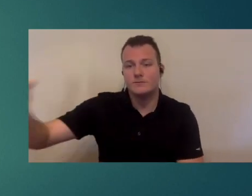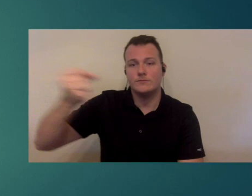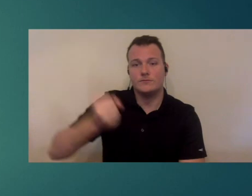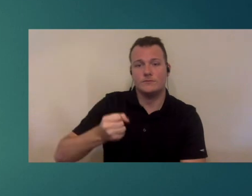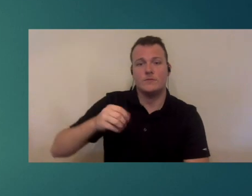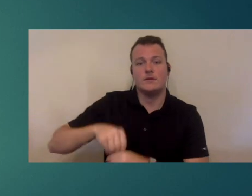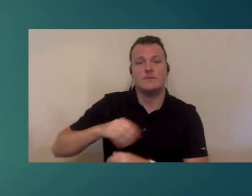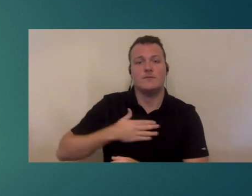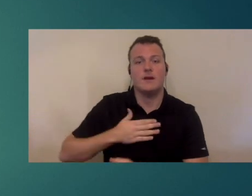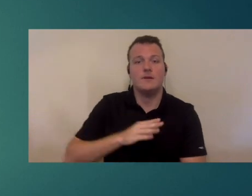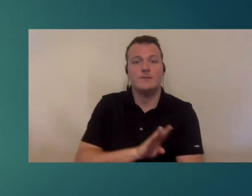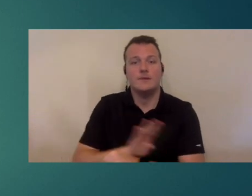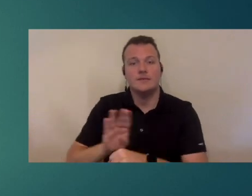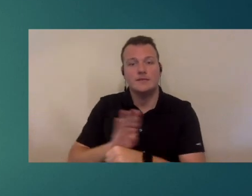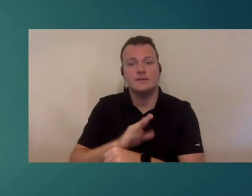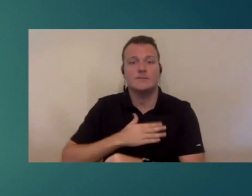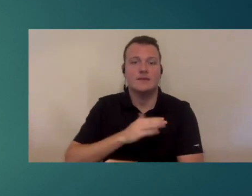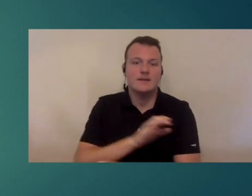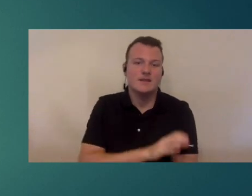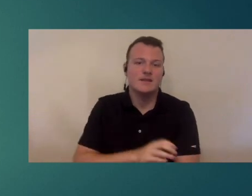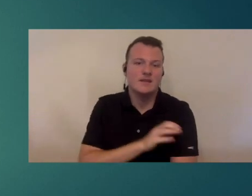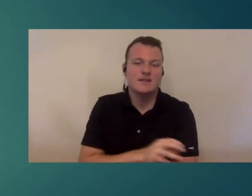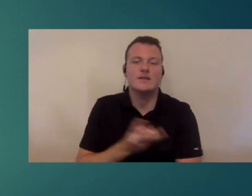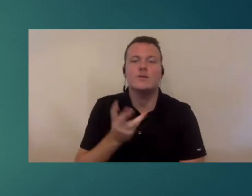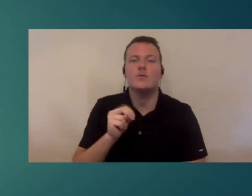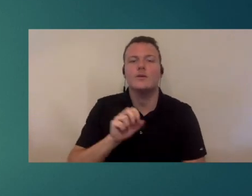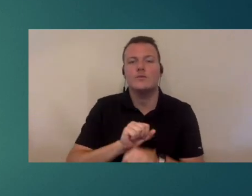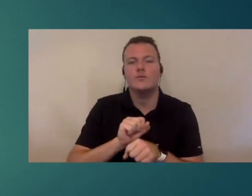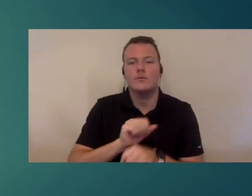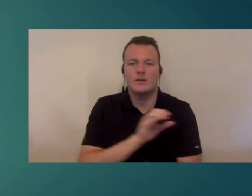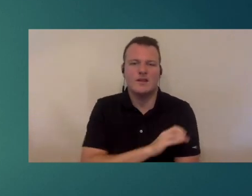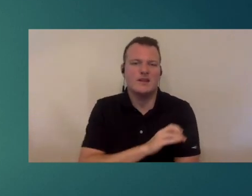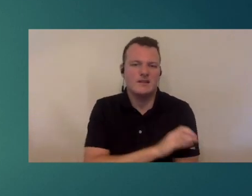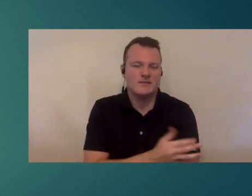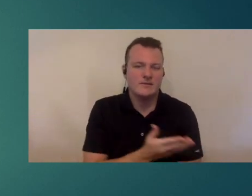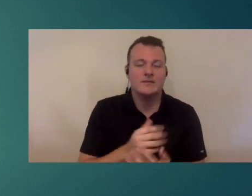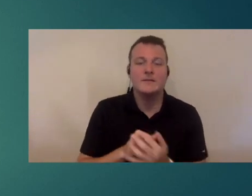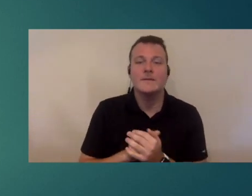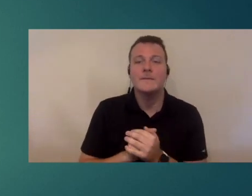practice, or into the clinic when I was looking- working on the clinic side, I